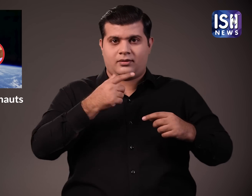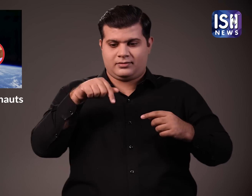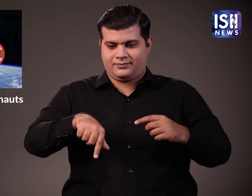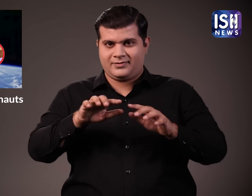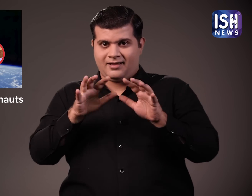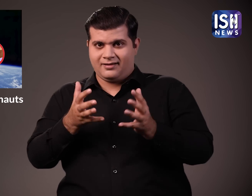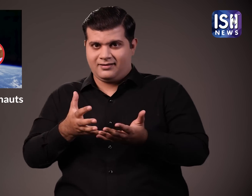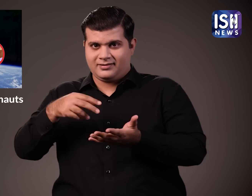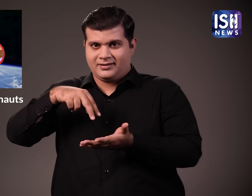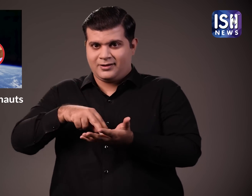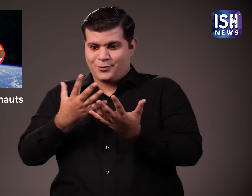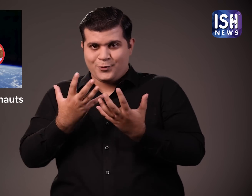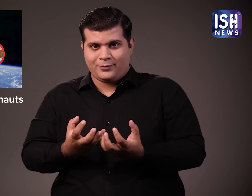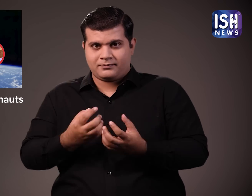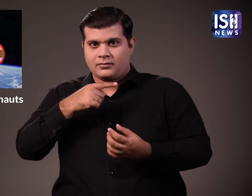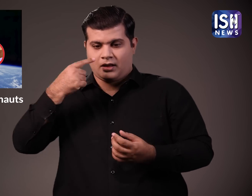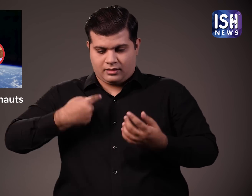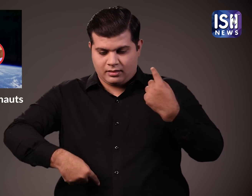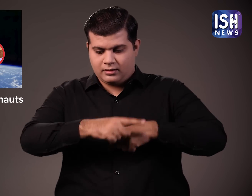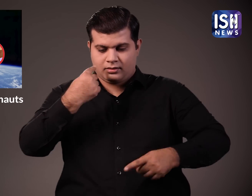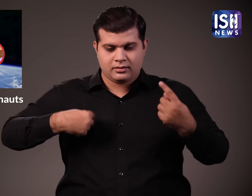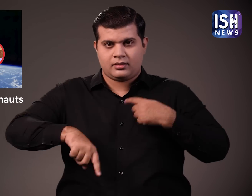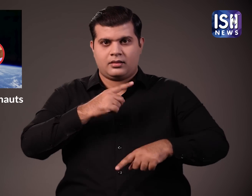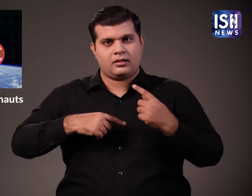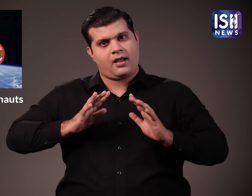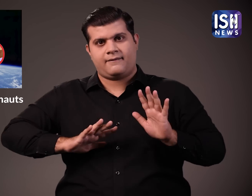Because on Earth, due to gravity your blood circulates properly.